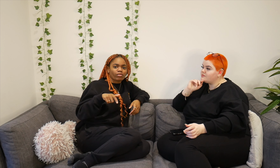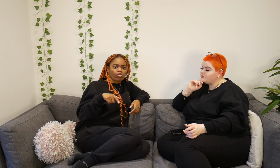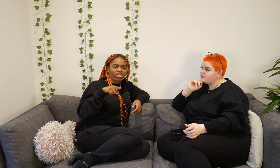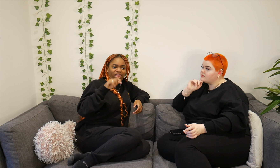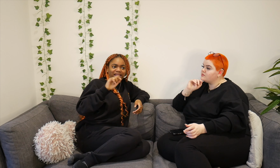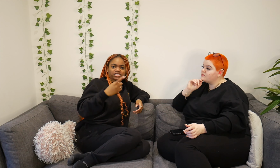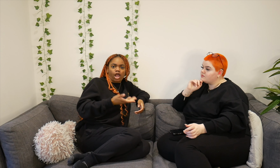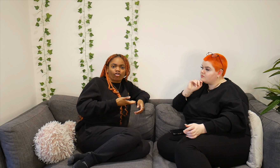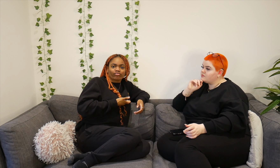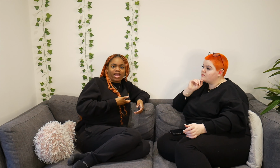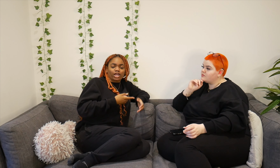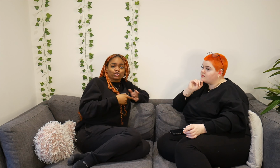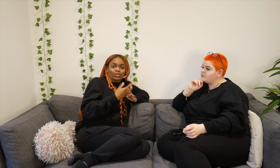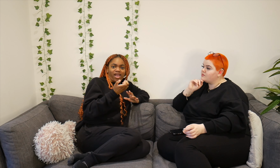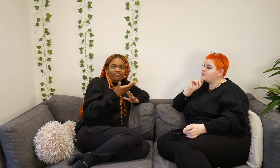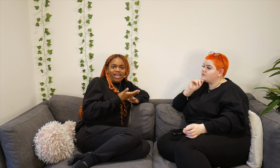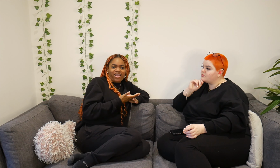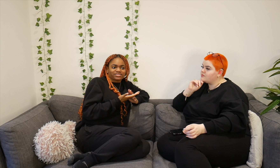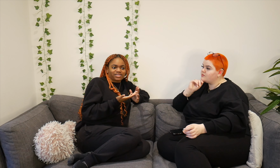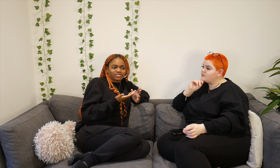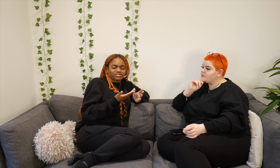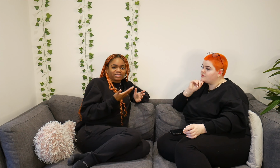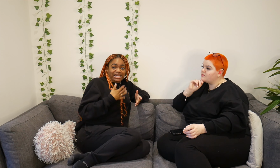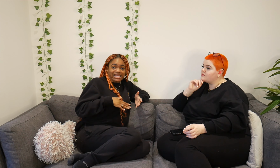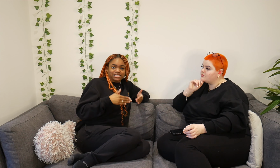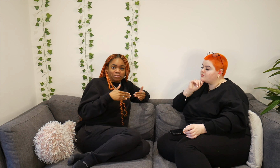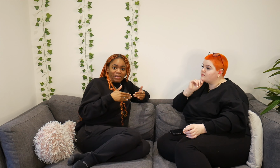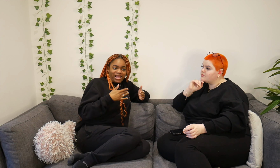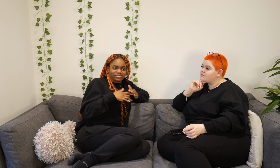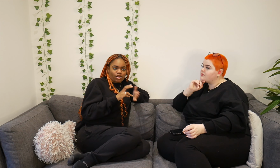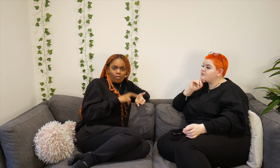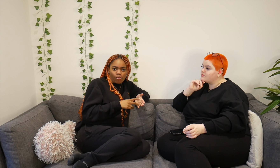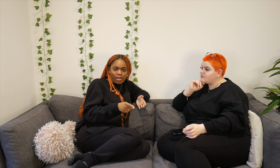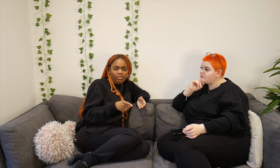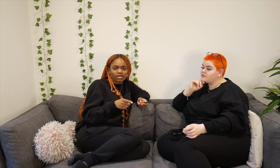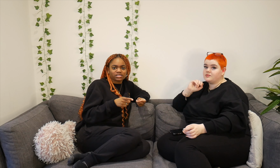Because it's our legal right to have our access needs met in appointments.